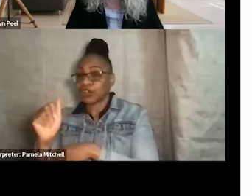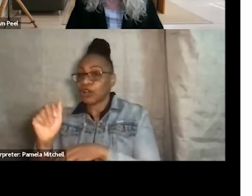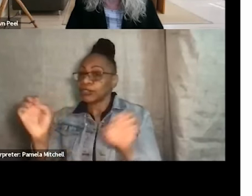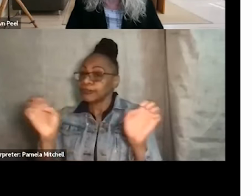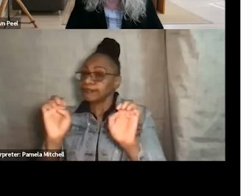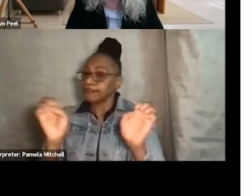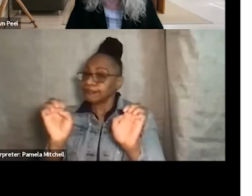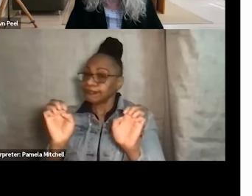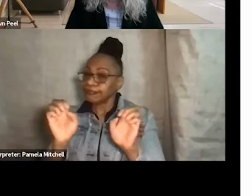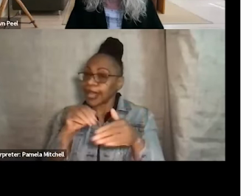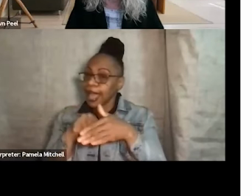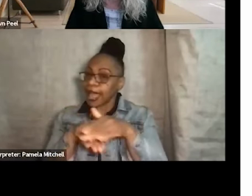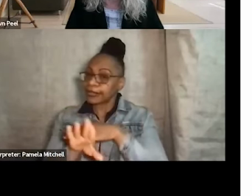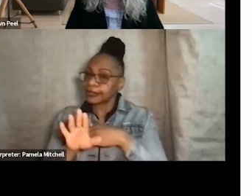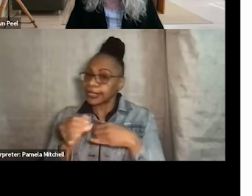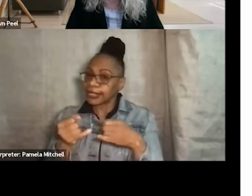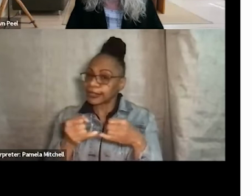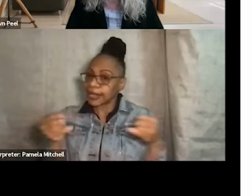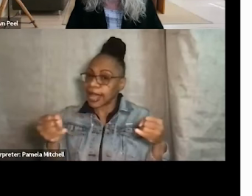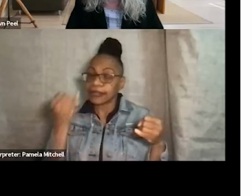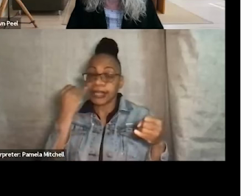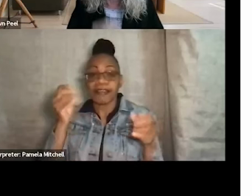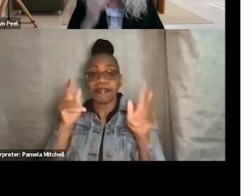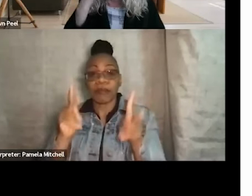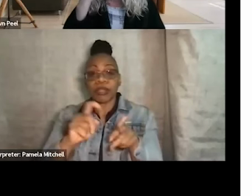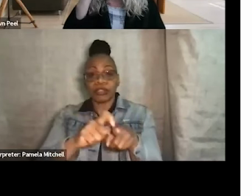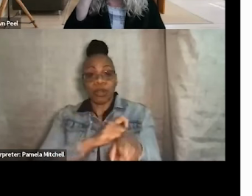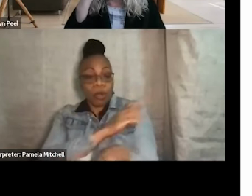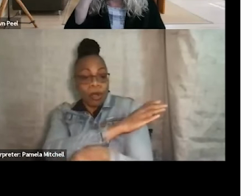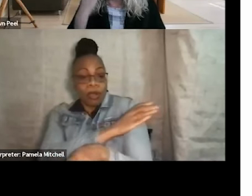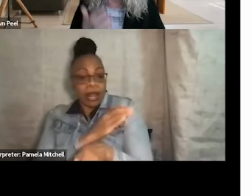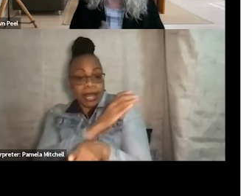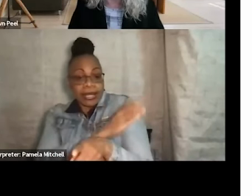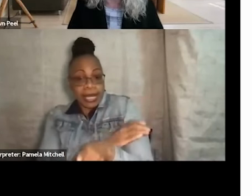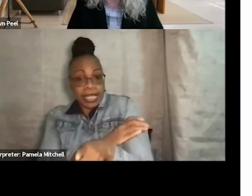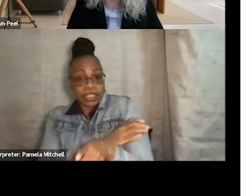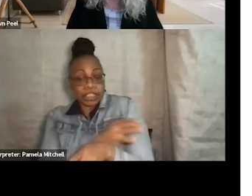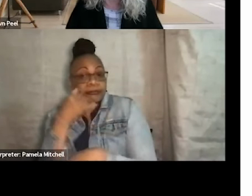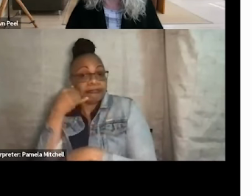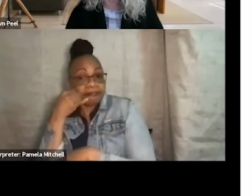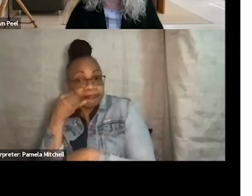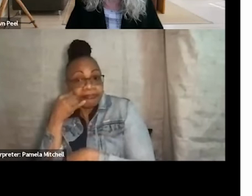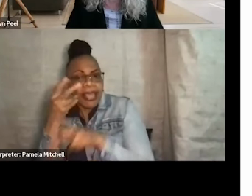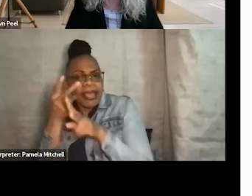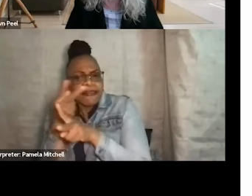So when someone calls the clinicians on the phone, figure out what next steps are needed